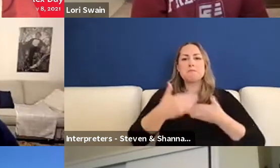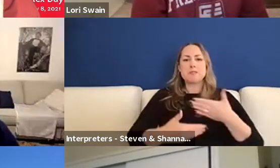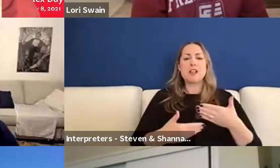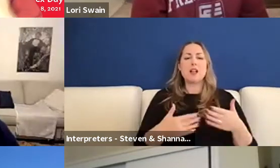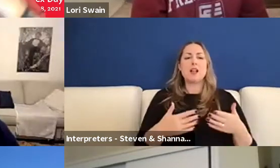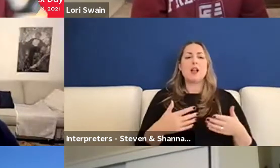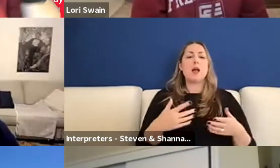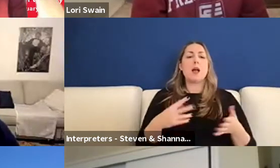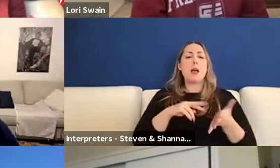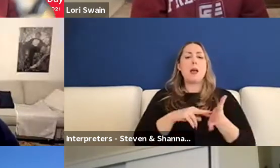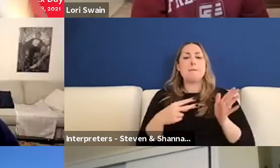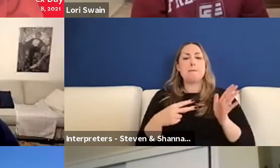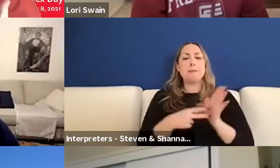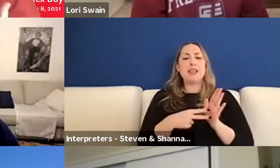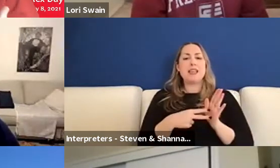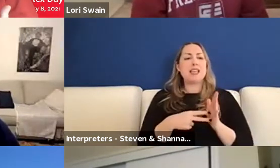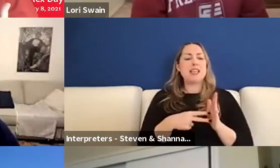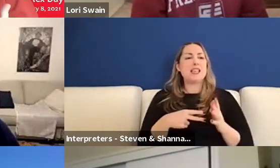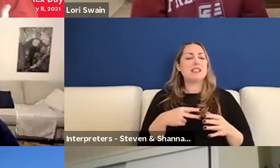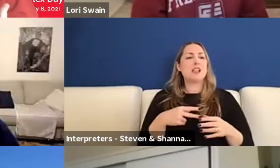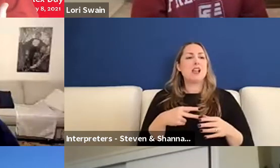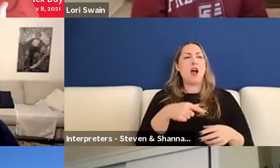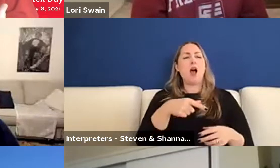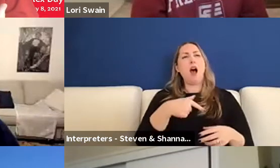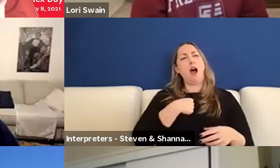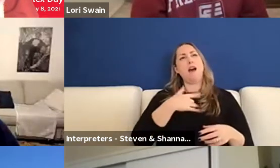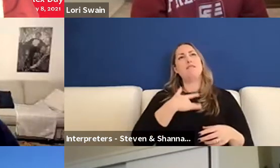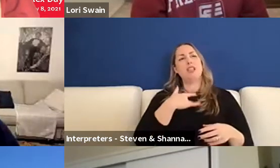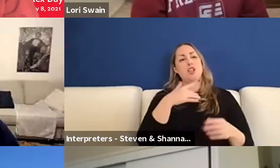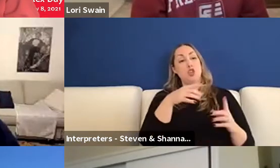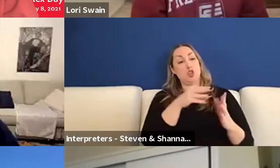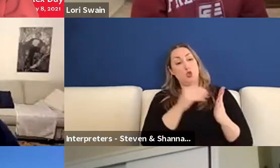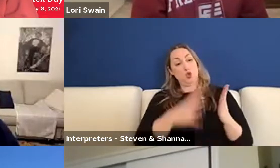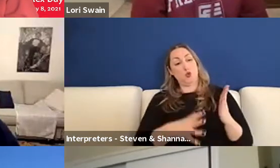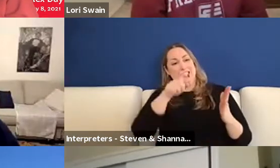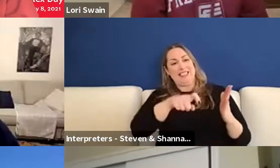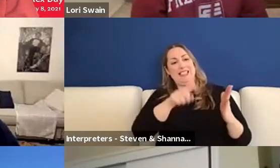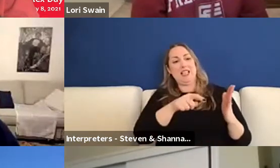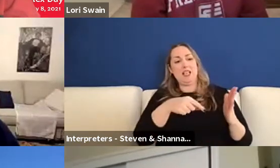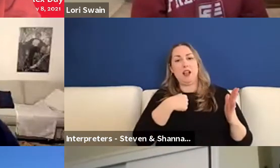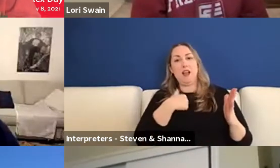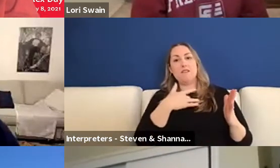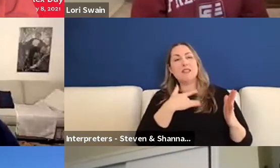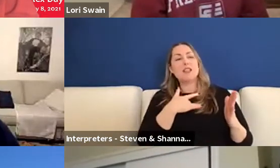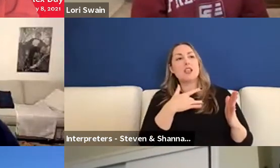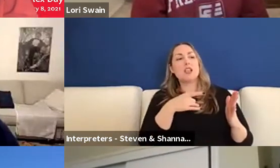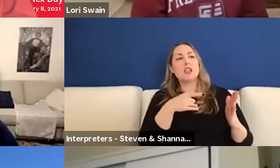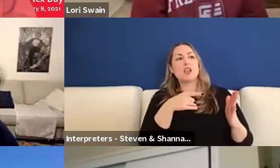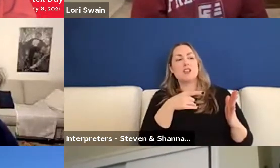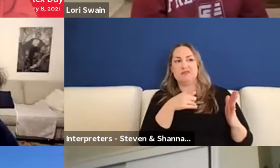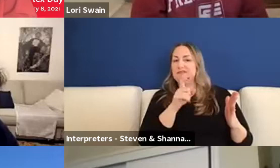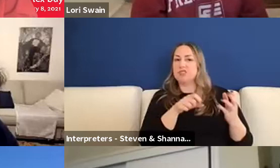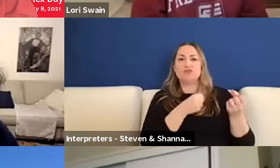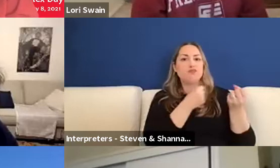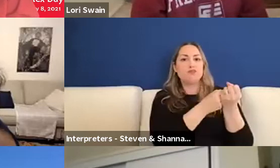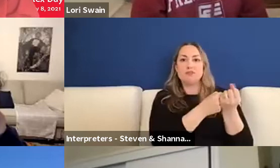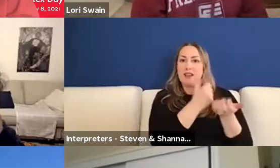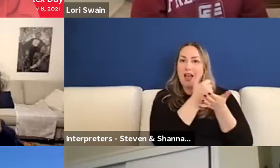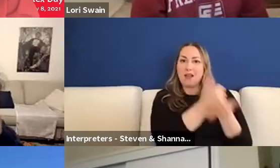This is the foundation of our work, you know, and what was really interesting about it is it provided a methodology that we could